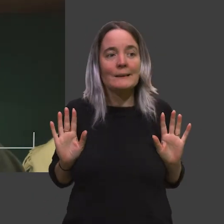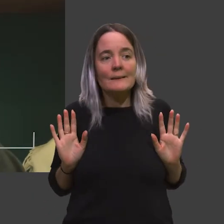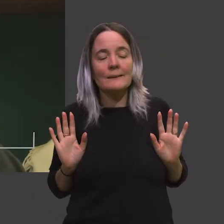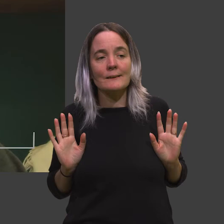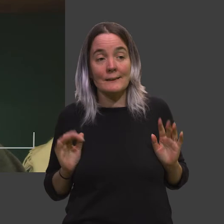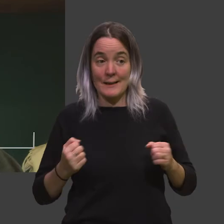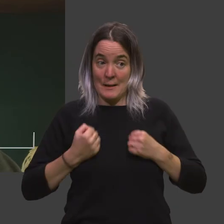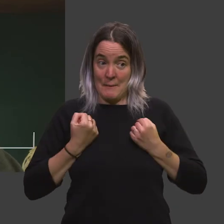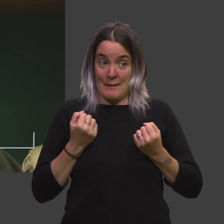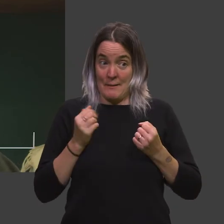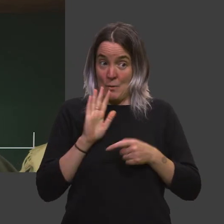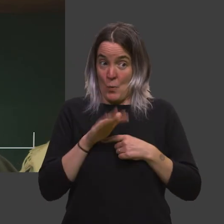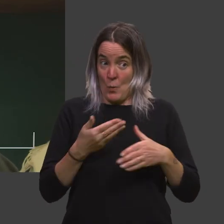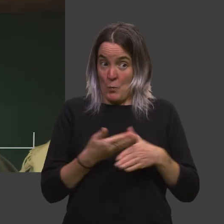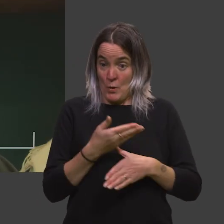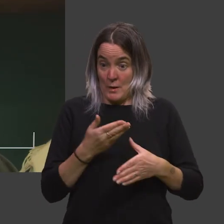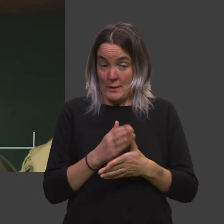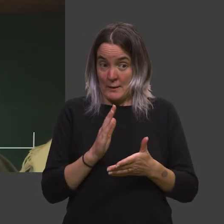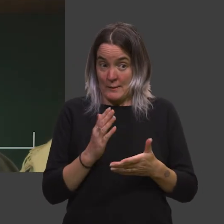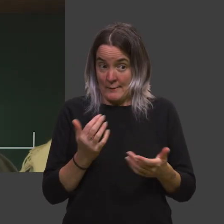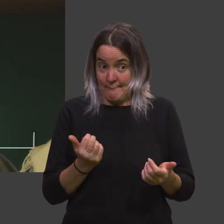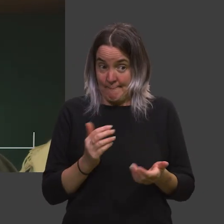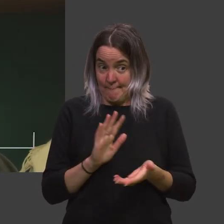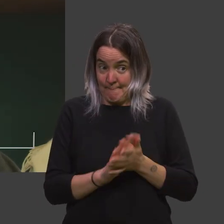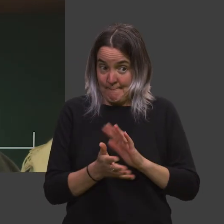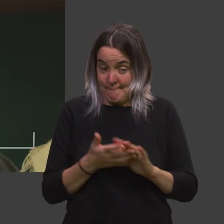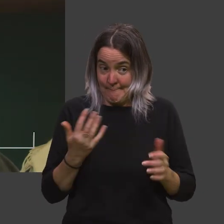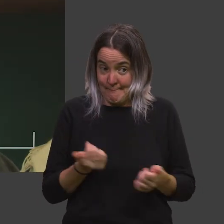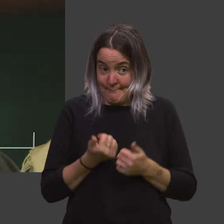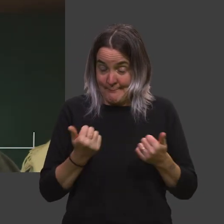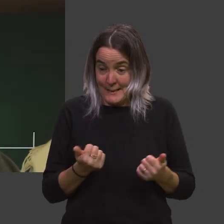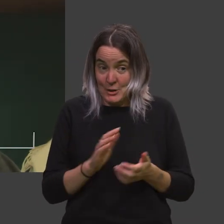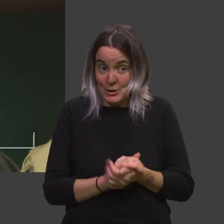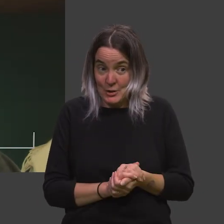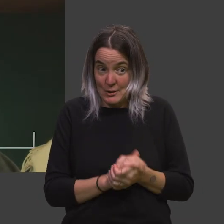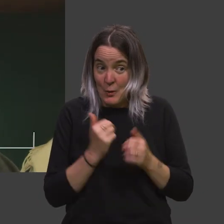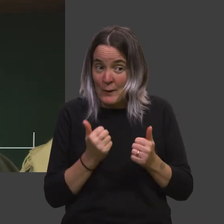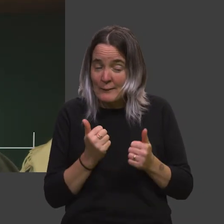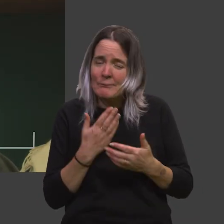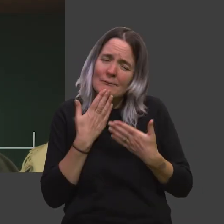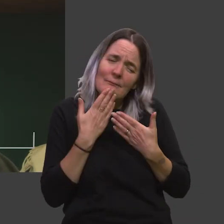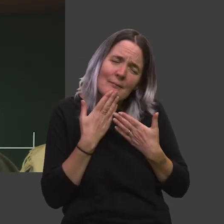That's my homework. OK, thanks Enfys.